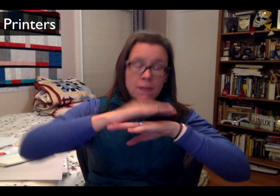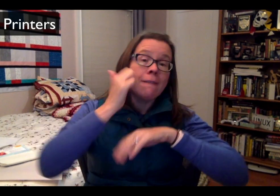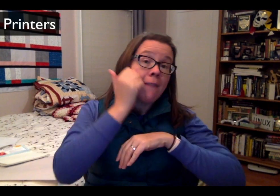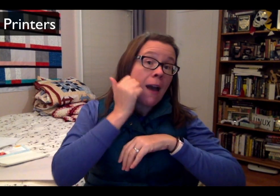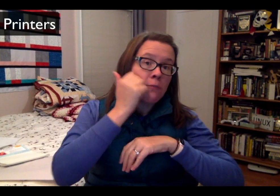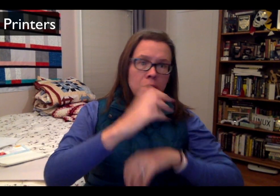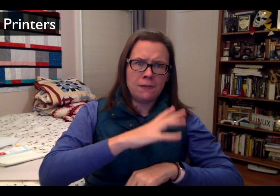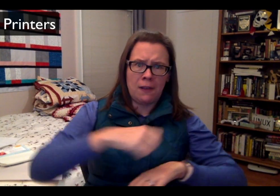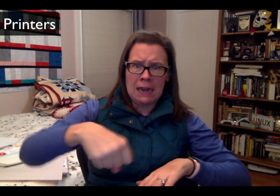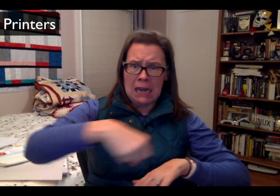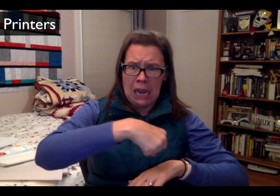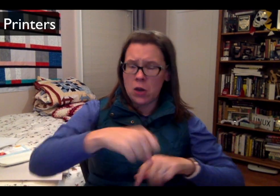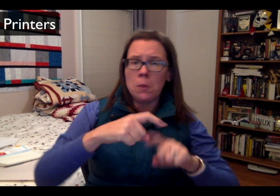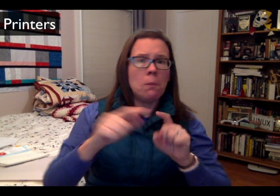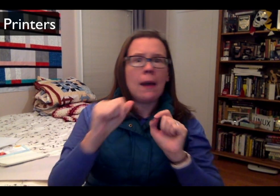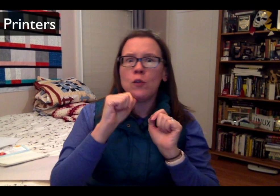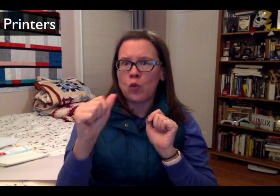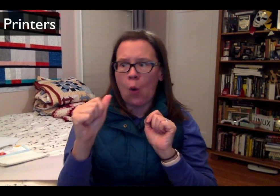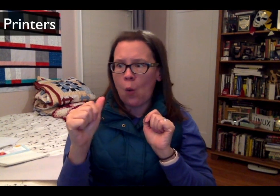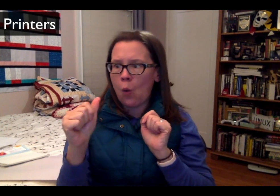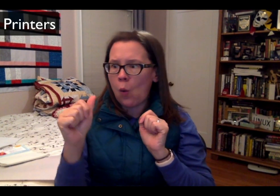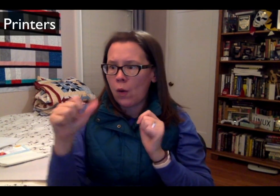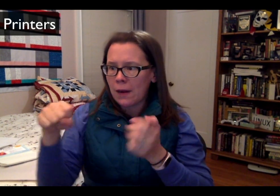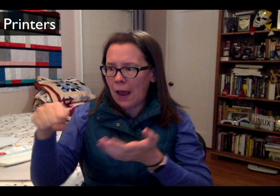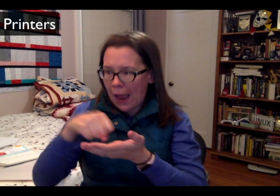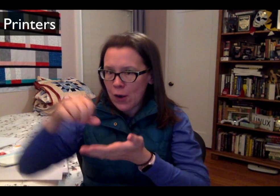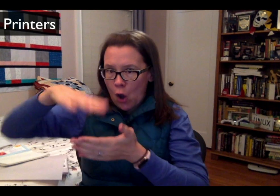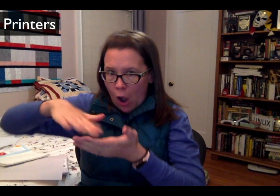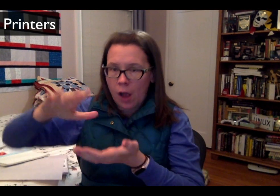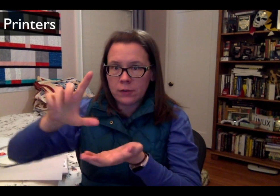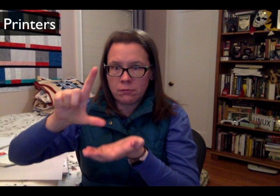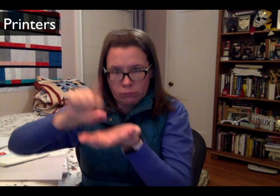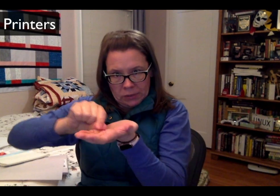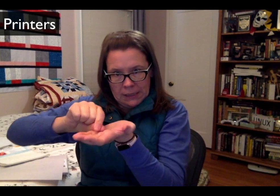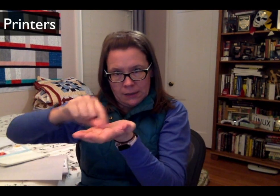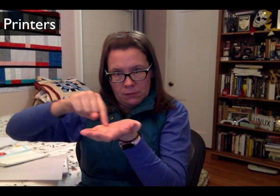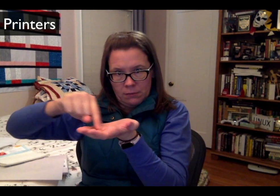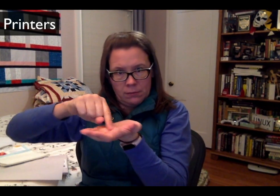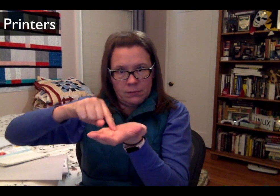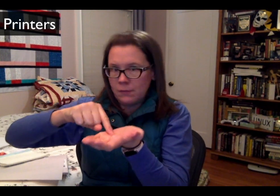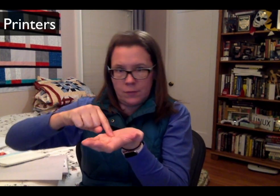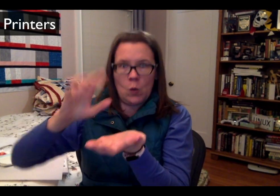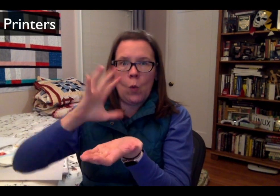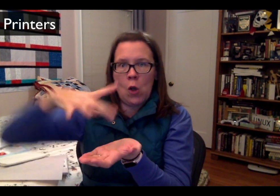So what i do is, um, because i have a laser printer, I only iron on the fabric side.